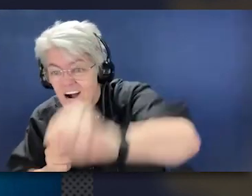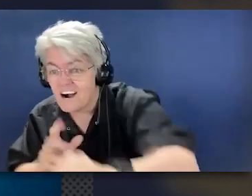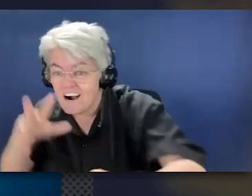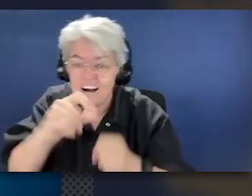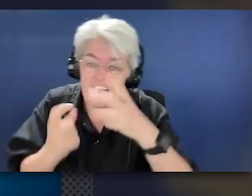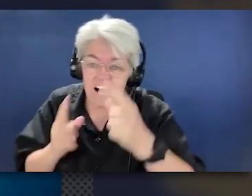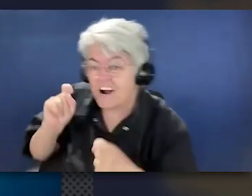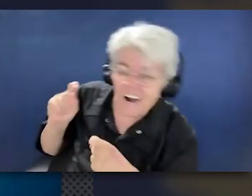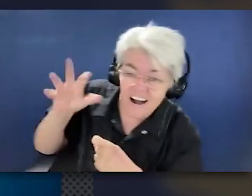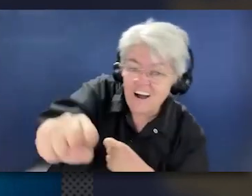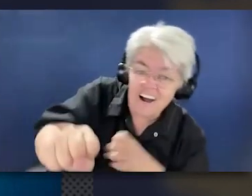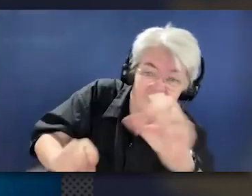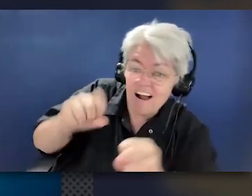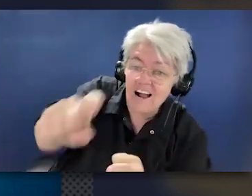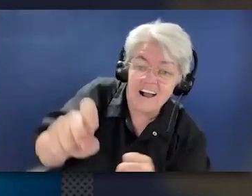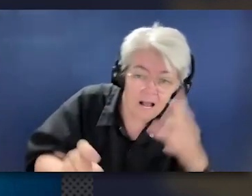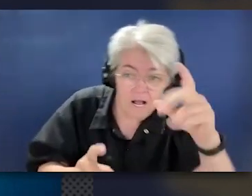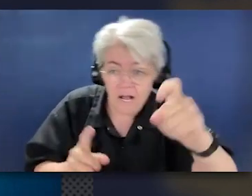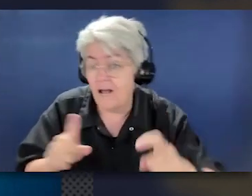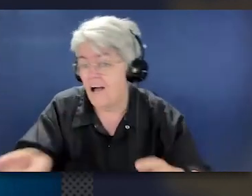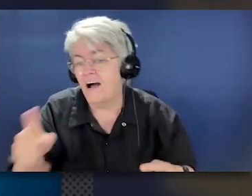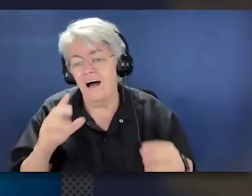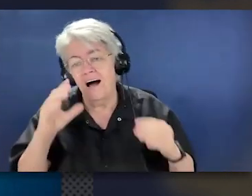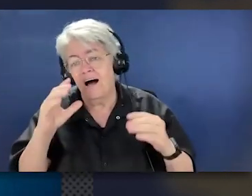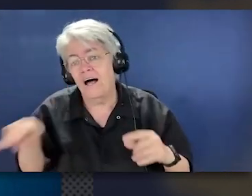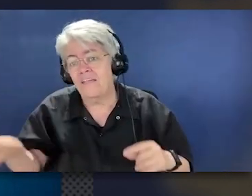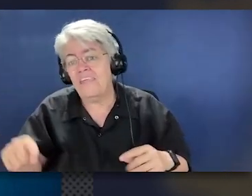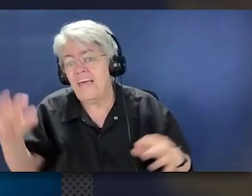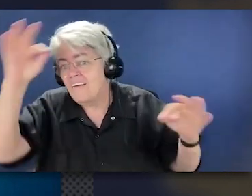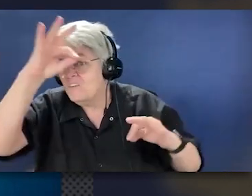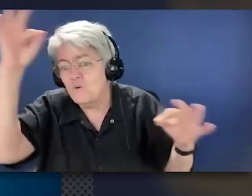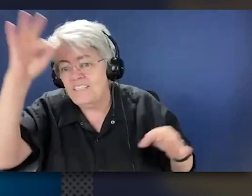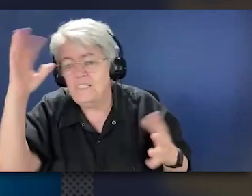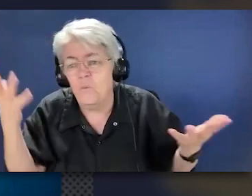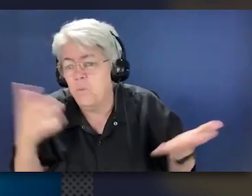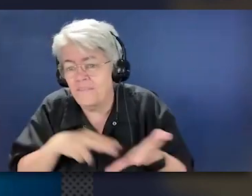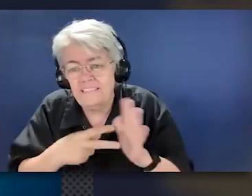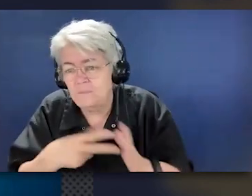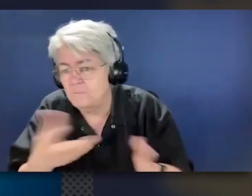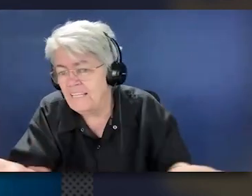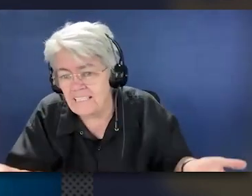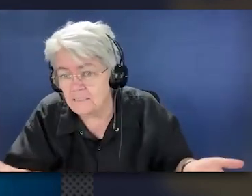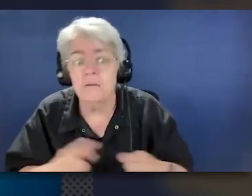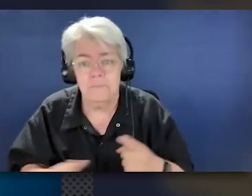pie. They are not educators; they have no clue really what it is, but there’s going to be pie